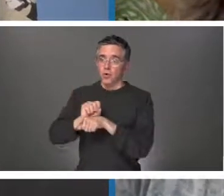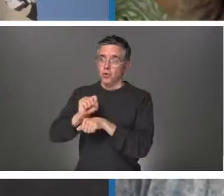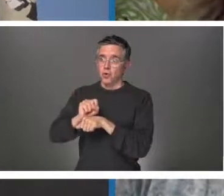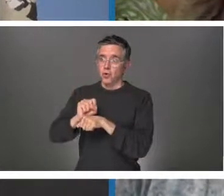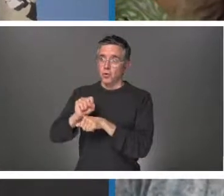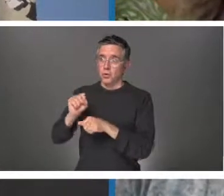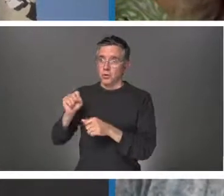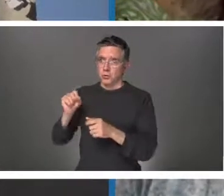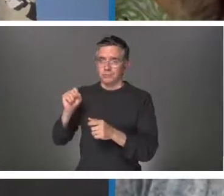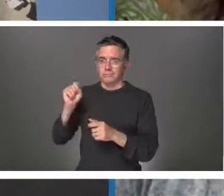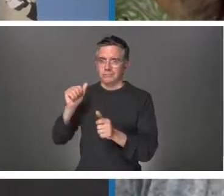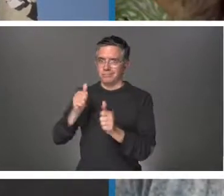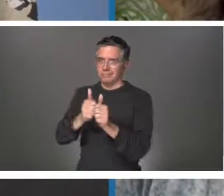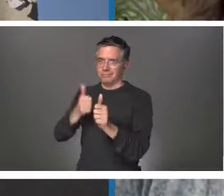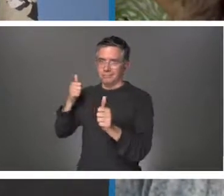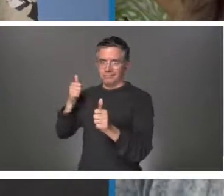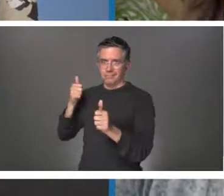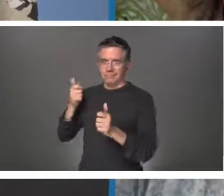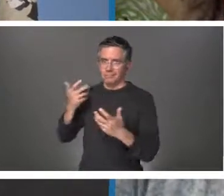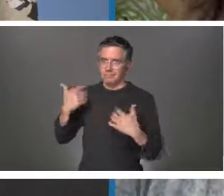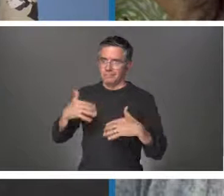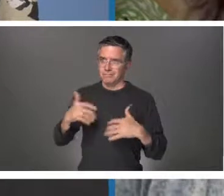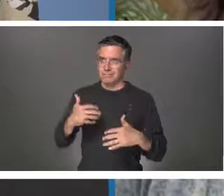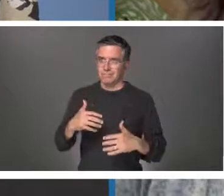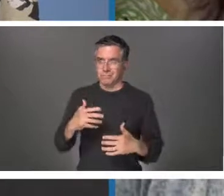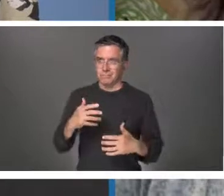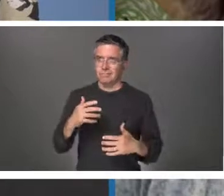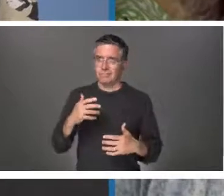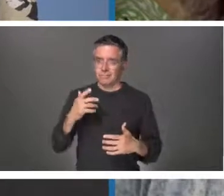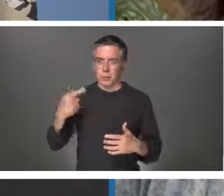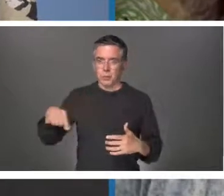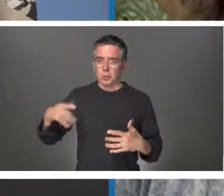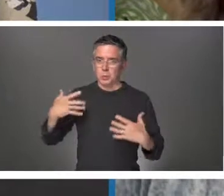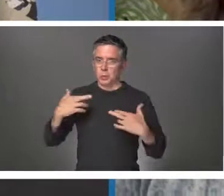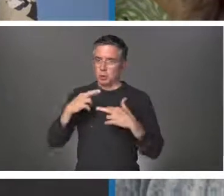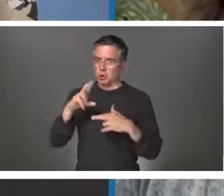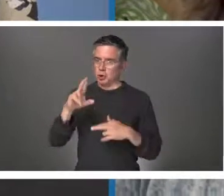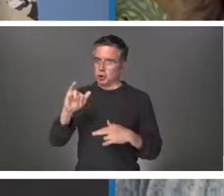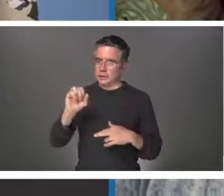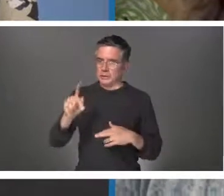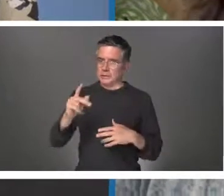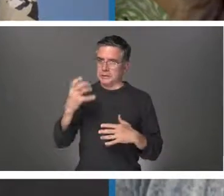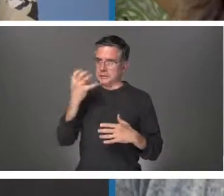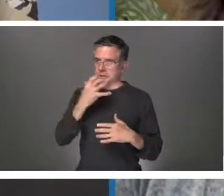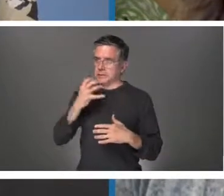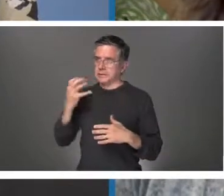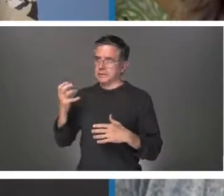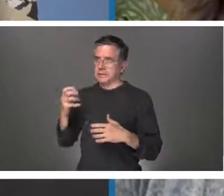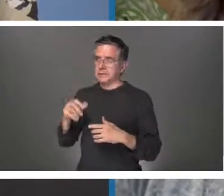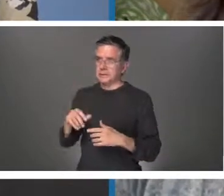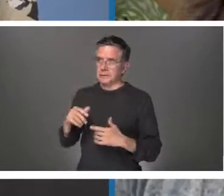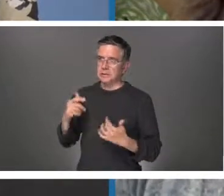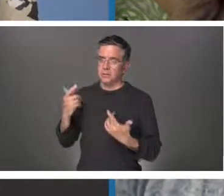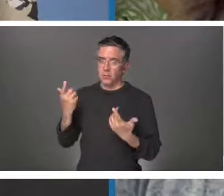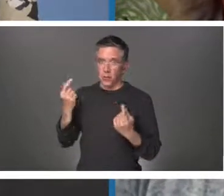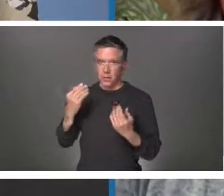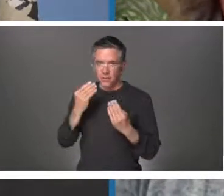so that the rest of us could isolate and stay protected. But they're also at risk in other ways.